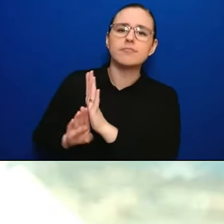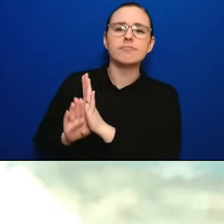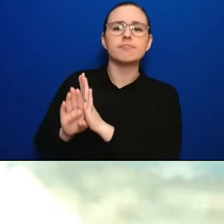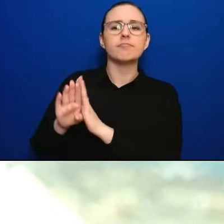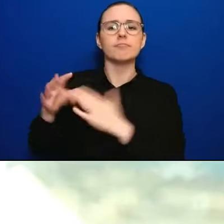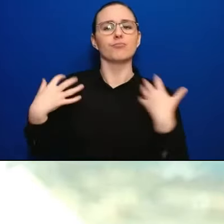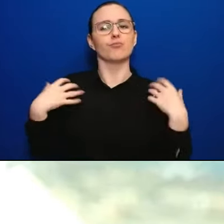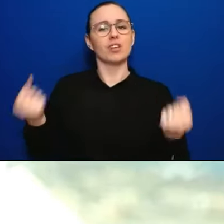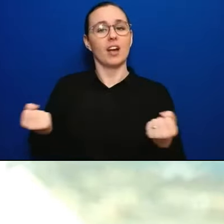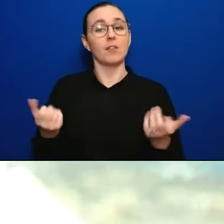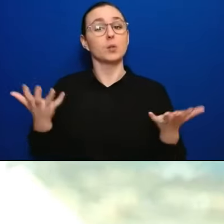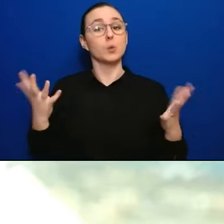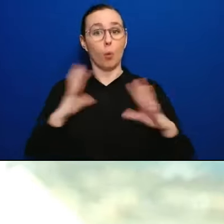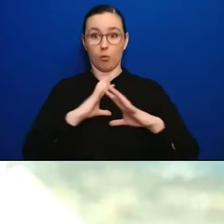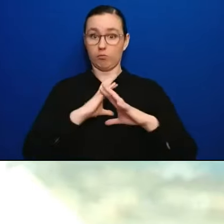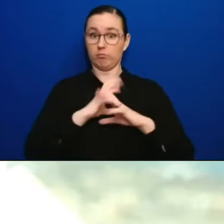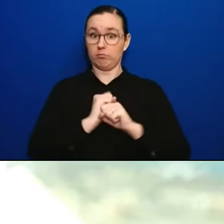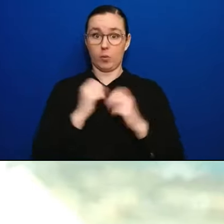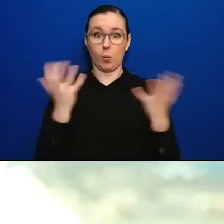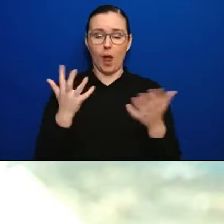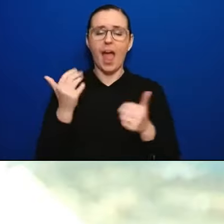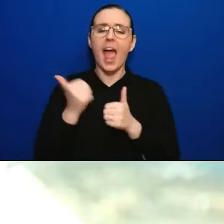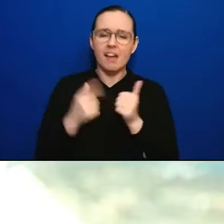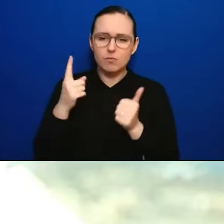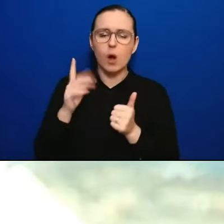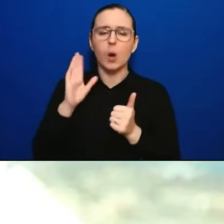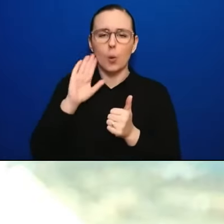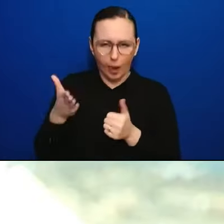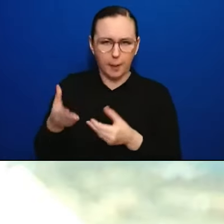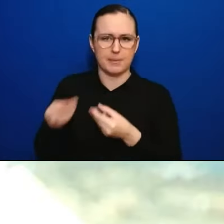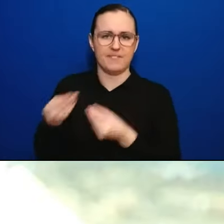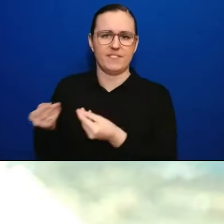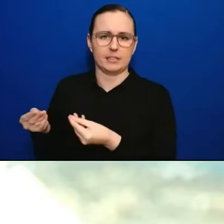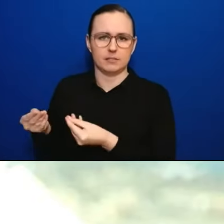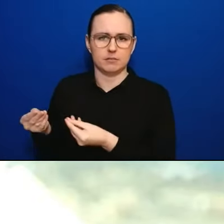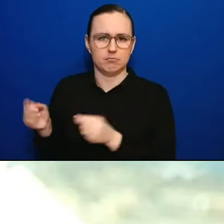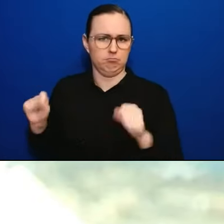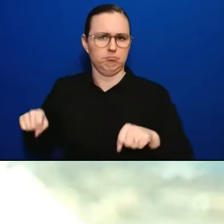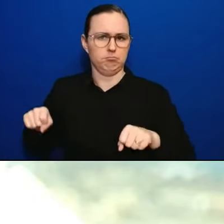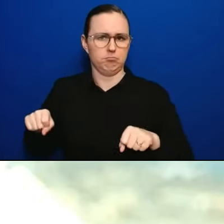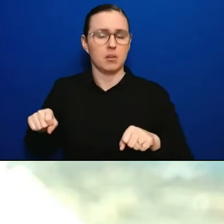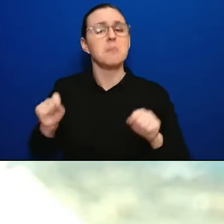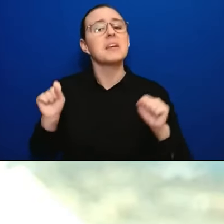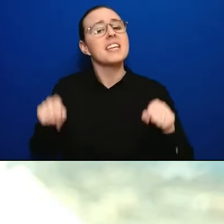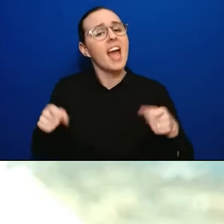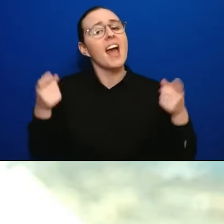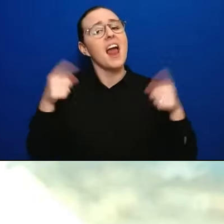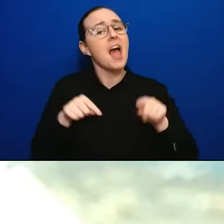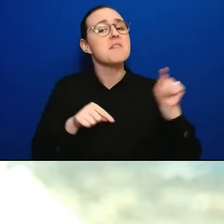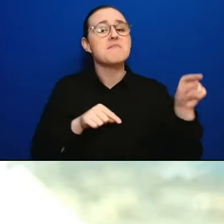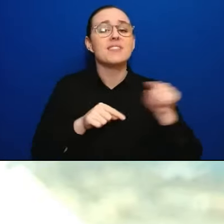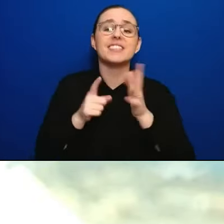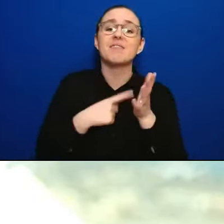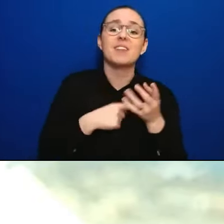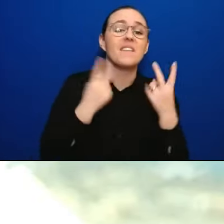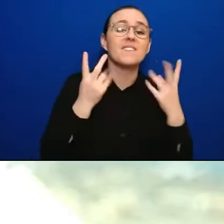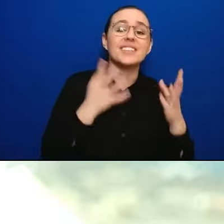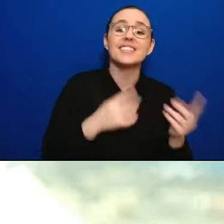acute care and in long-term care and in other health circumstances. So the short answer is